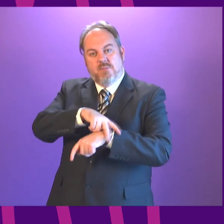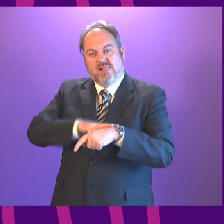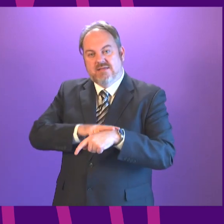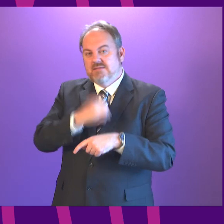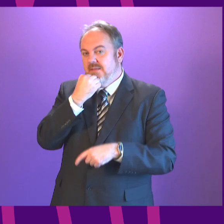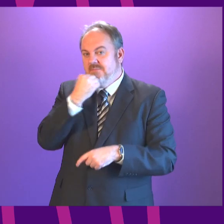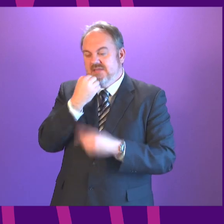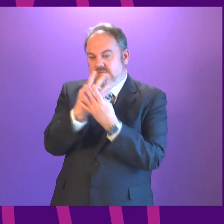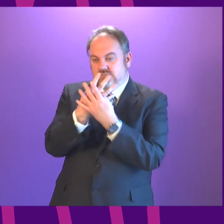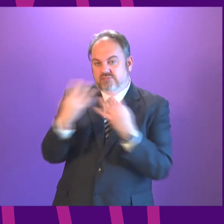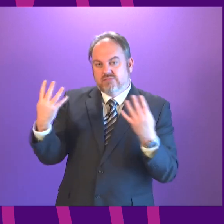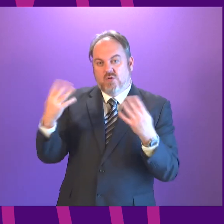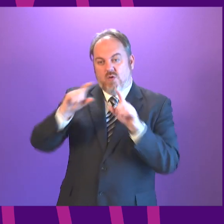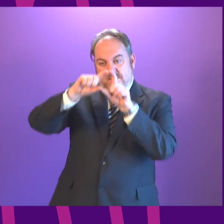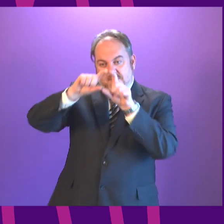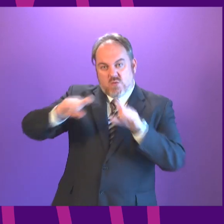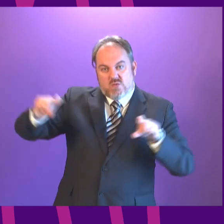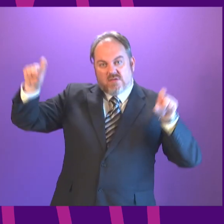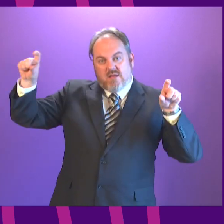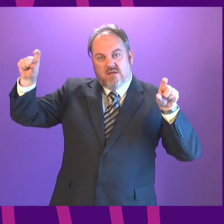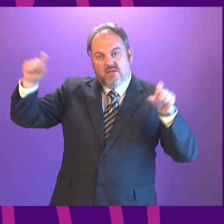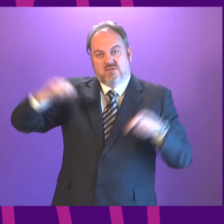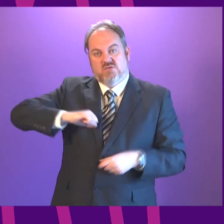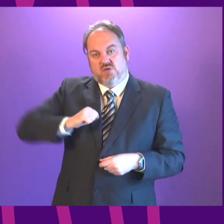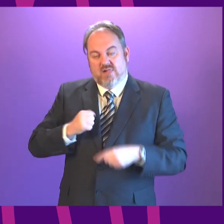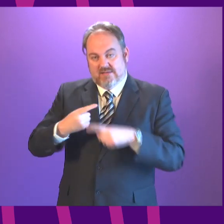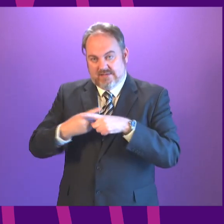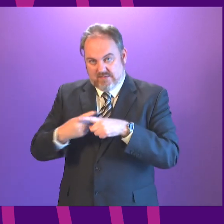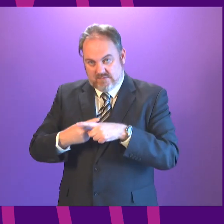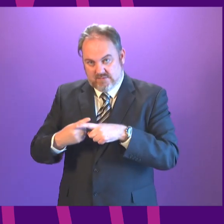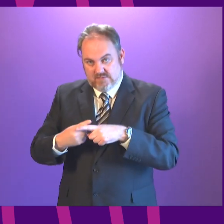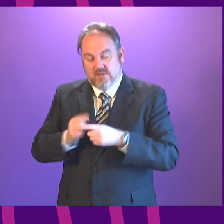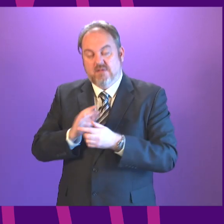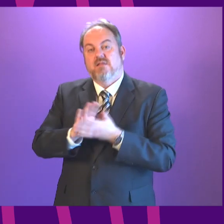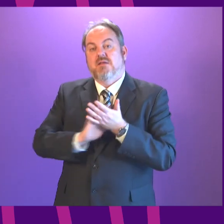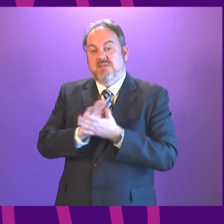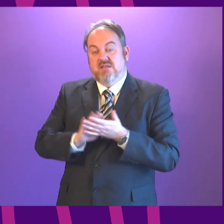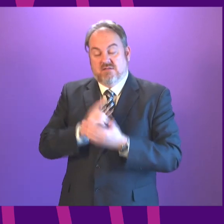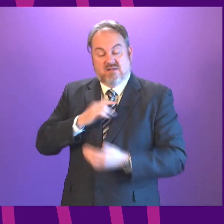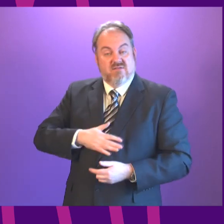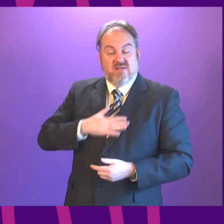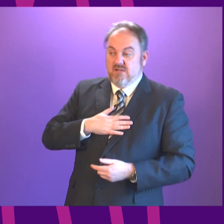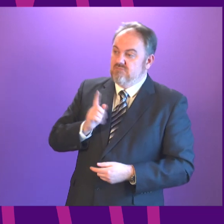out clearly the approach that the police will take. I have confidence in the ability of